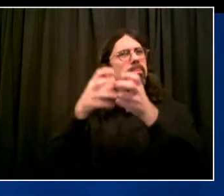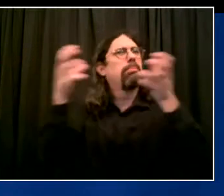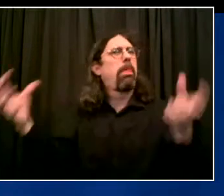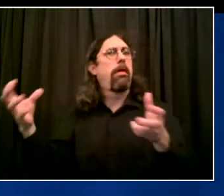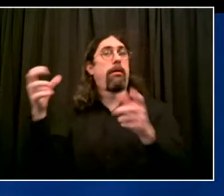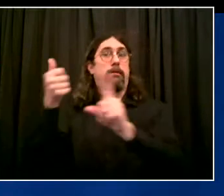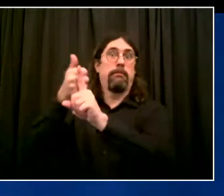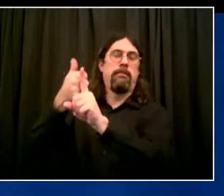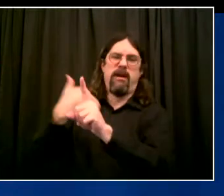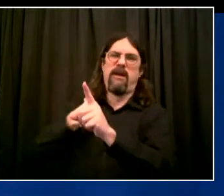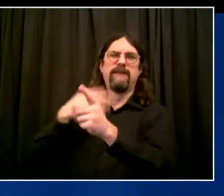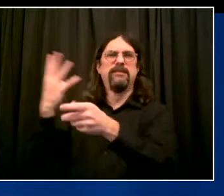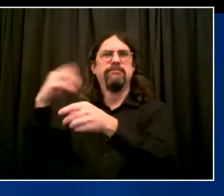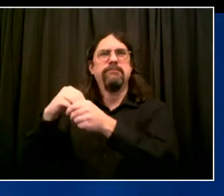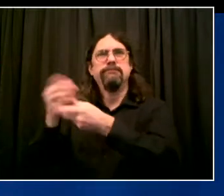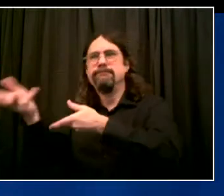TO SOLVE